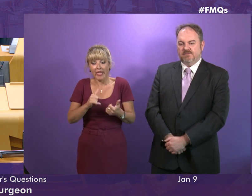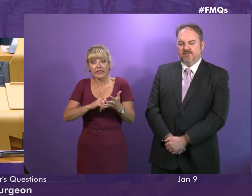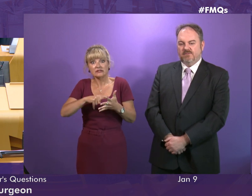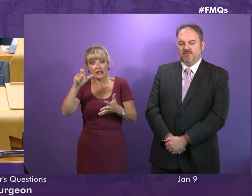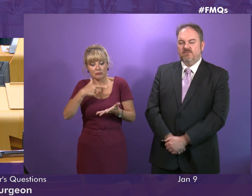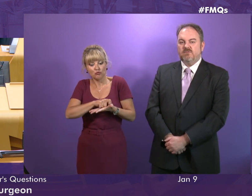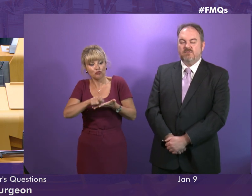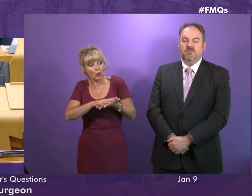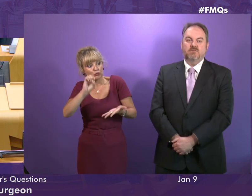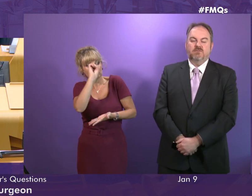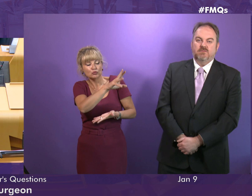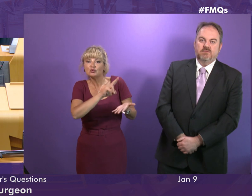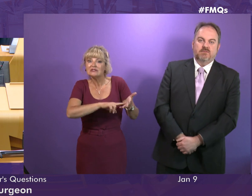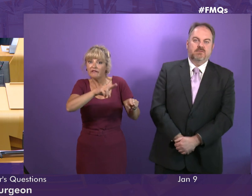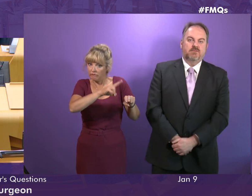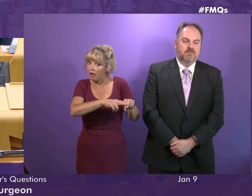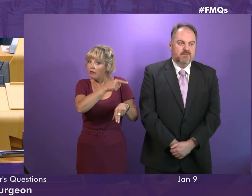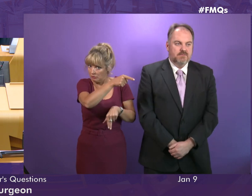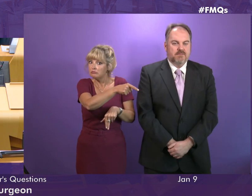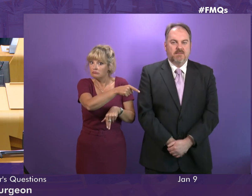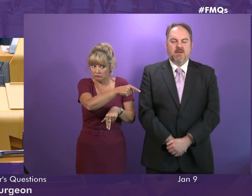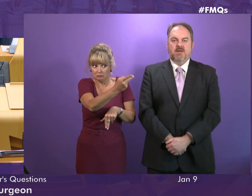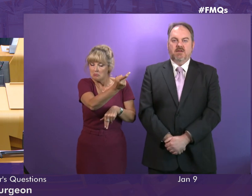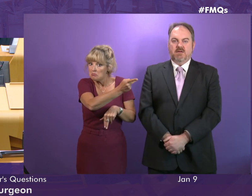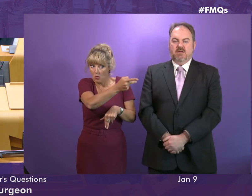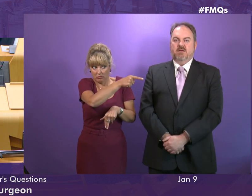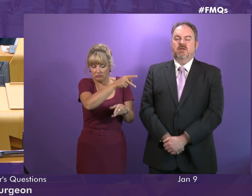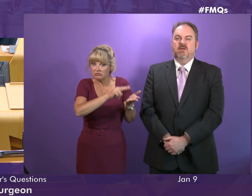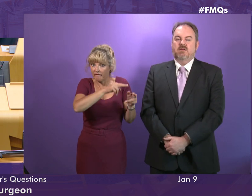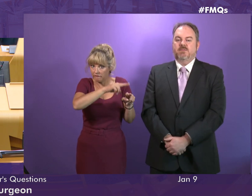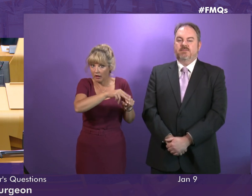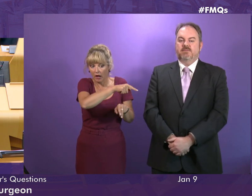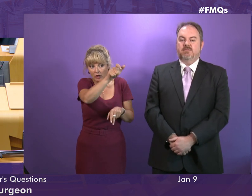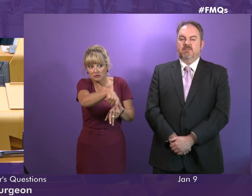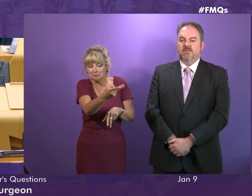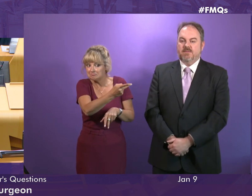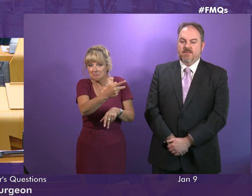him. Neil Findlay and his constituent clearly and understandably do not consider that the